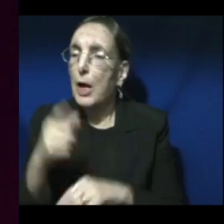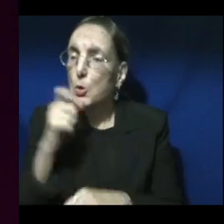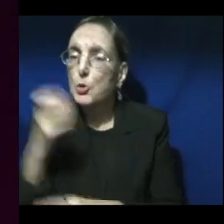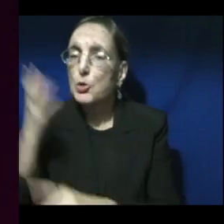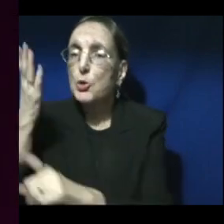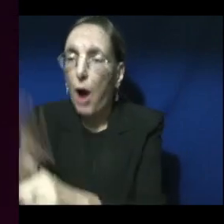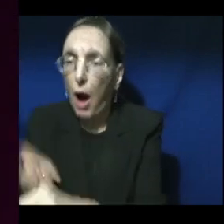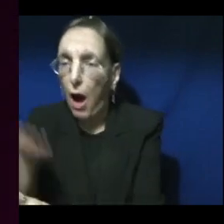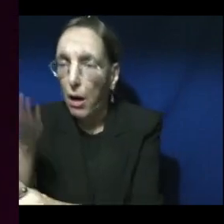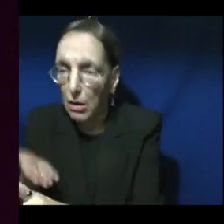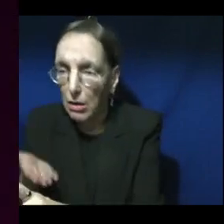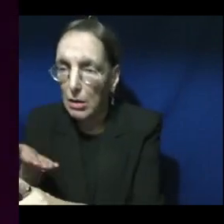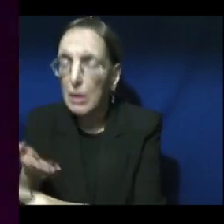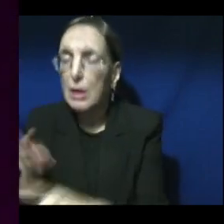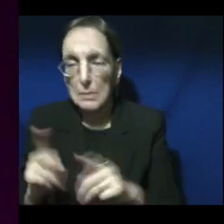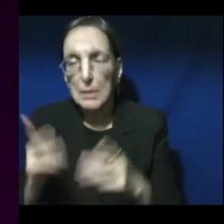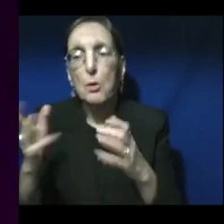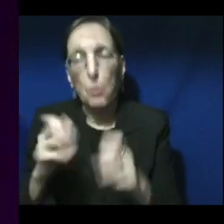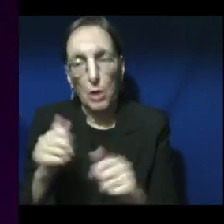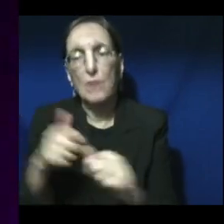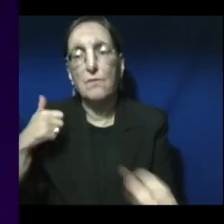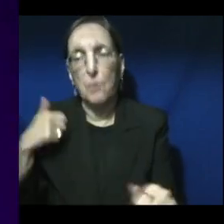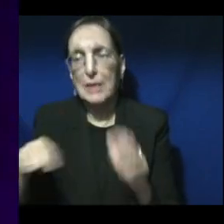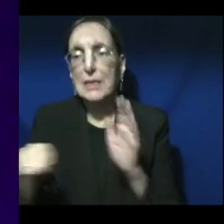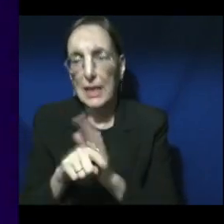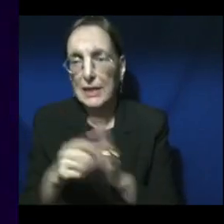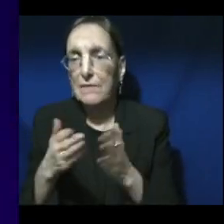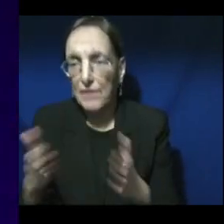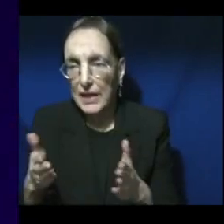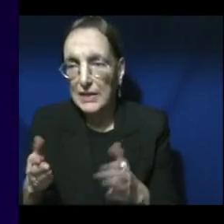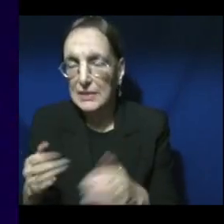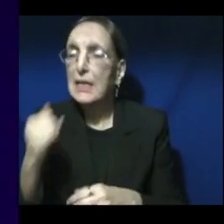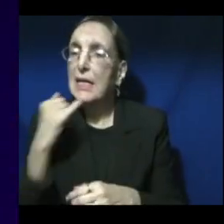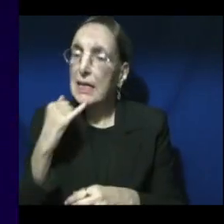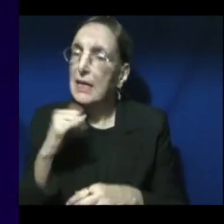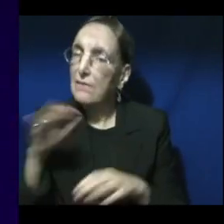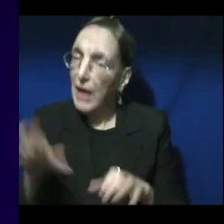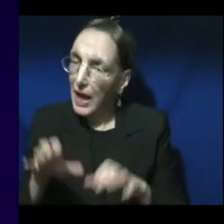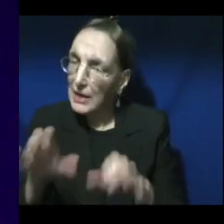avoid negative things. If taking an action would make them a loser, right? And research finds,